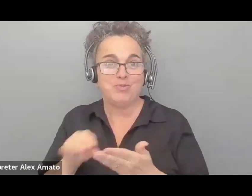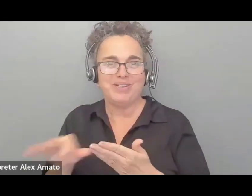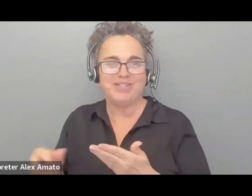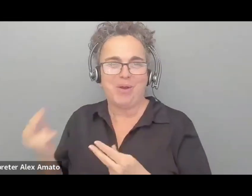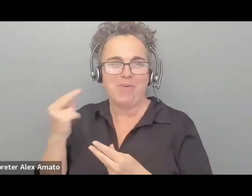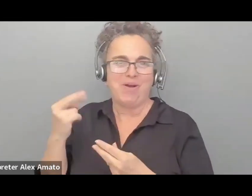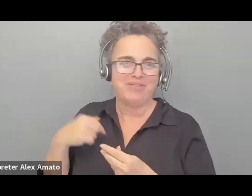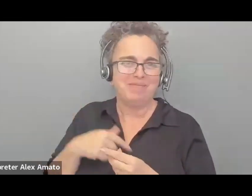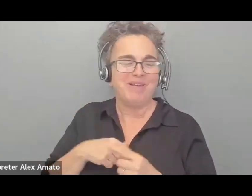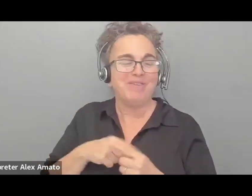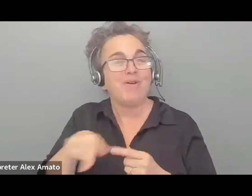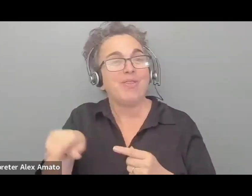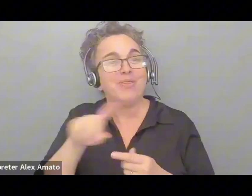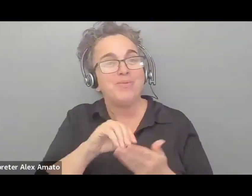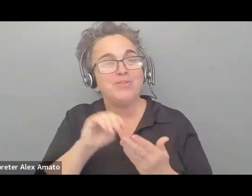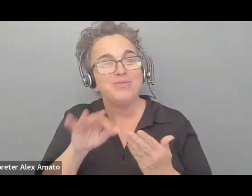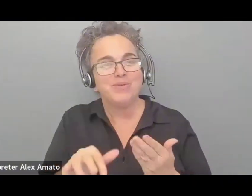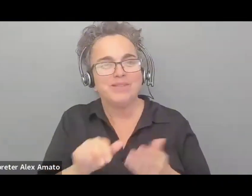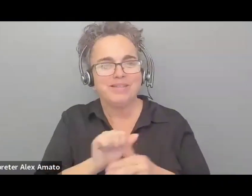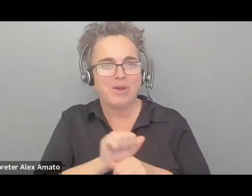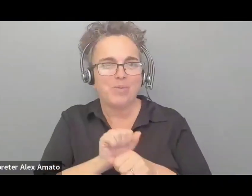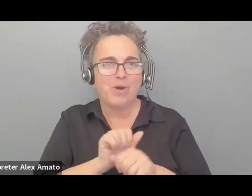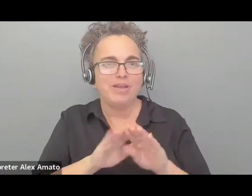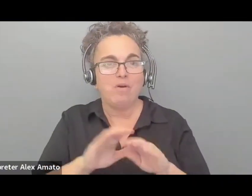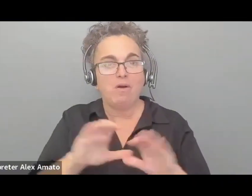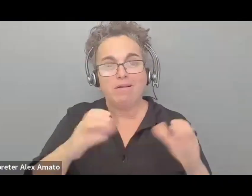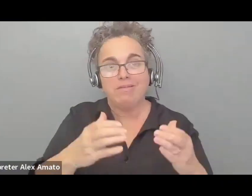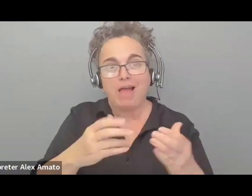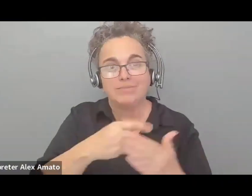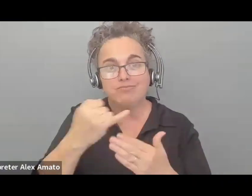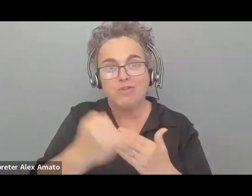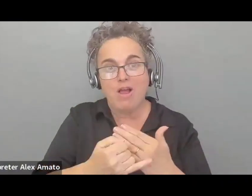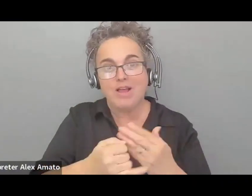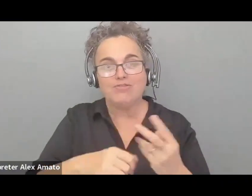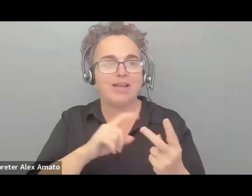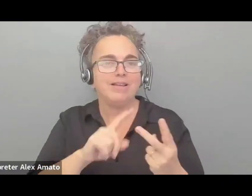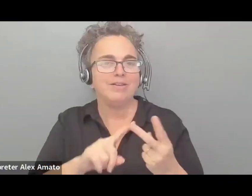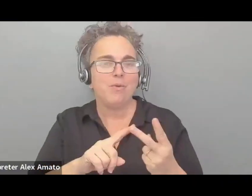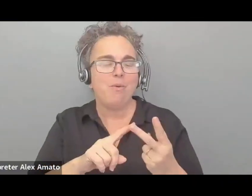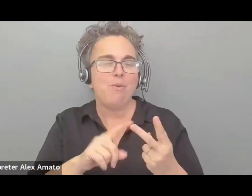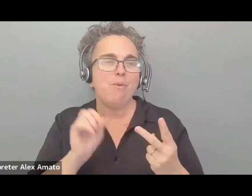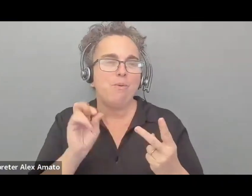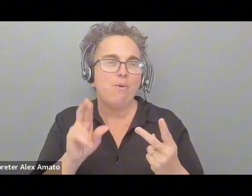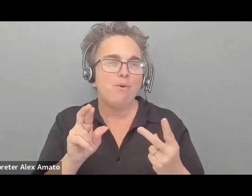who are working on class projects or their early, you know, research experience,